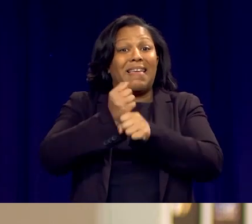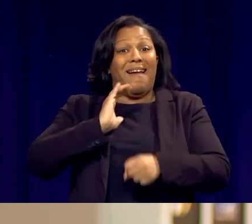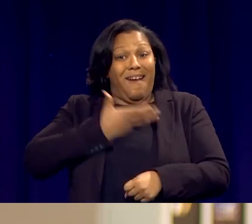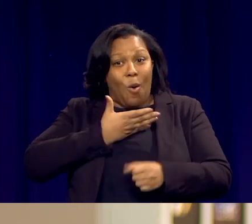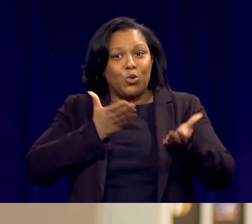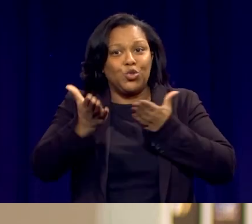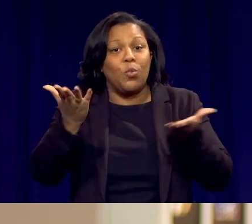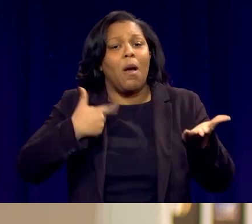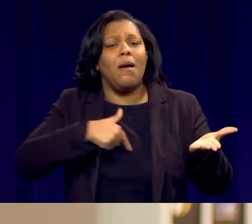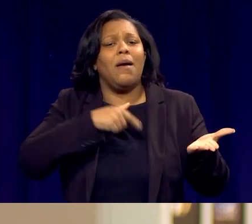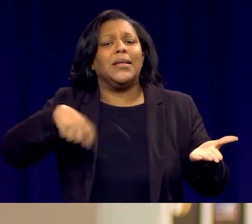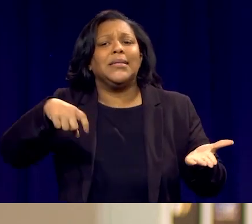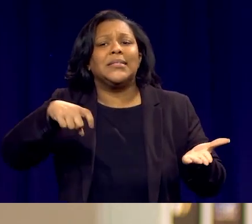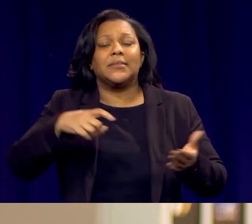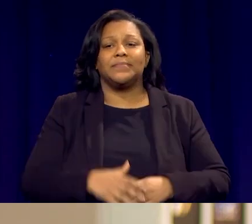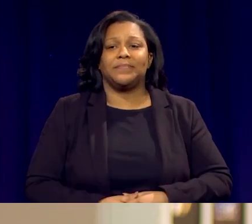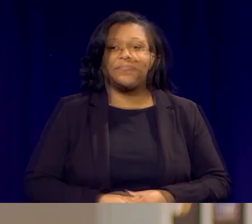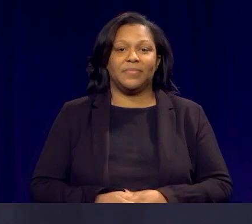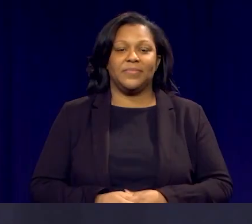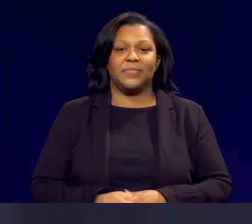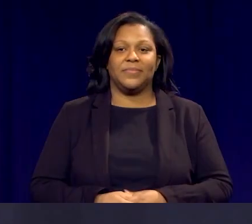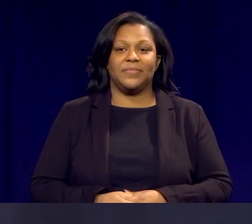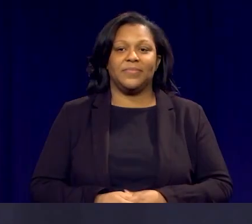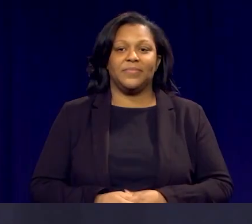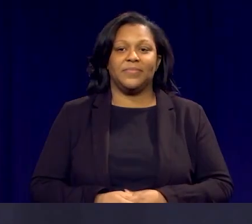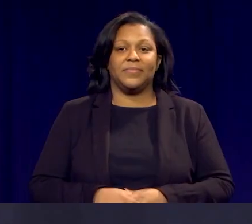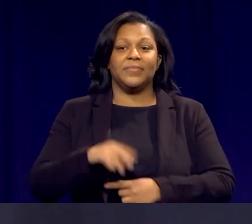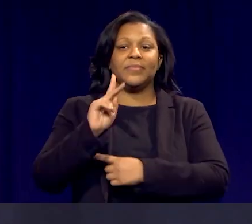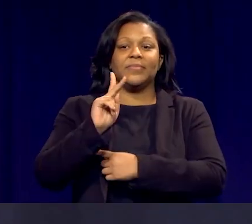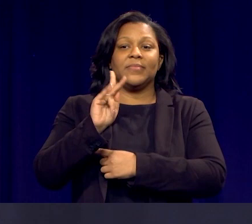that we normally need. (narrator) Kim Keprios.